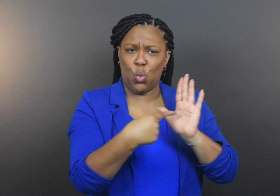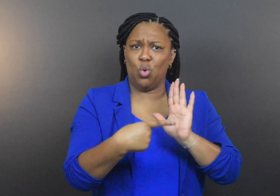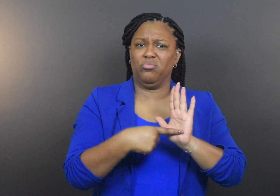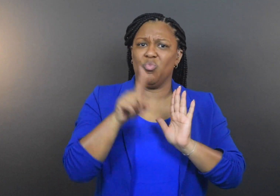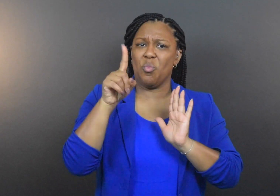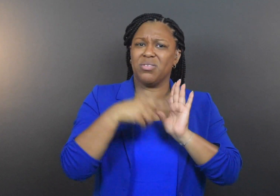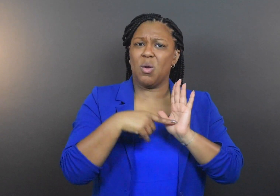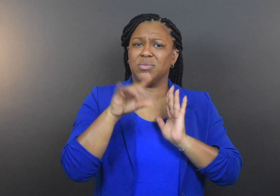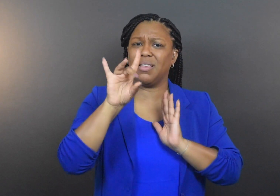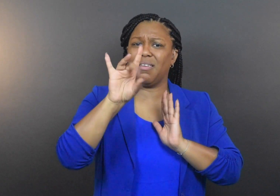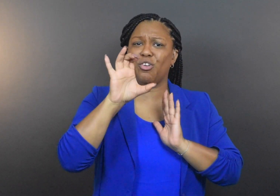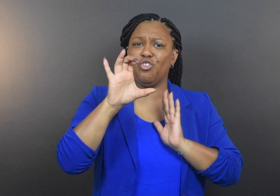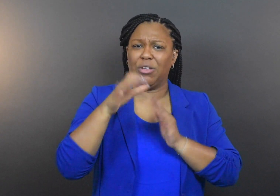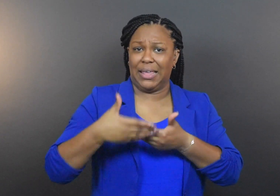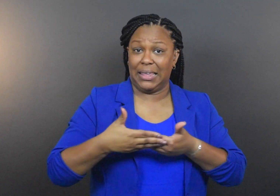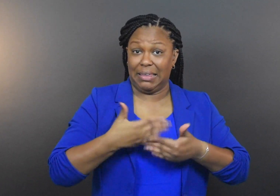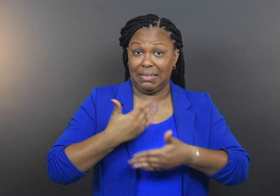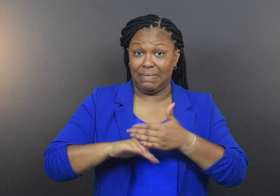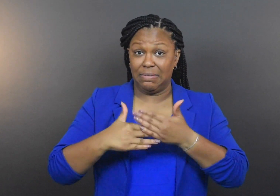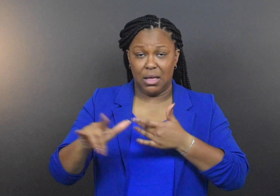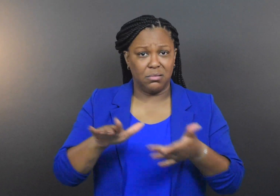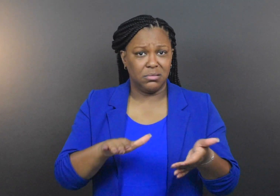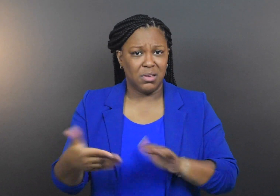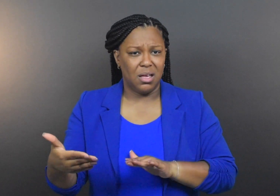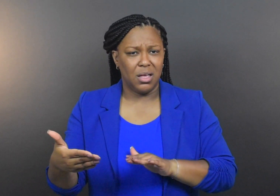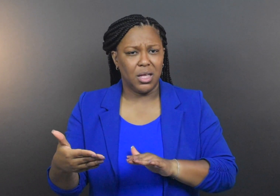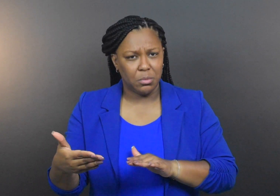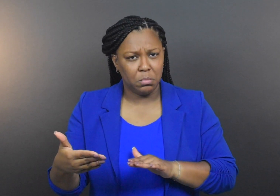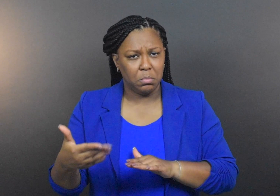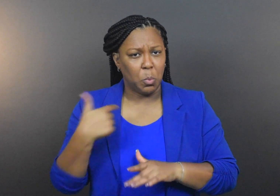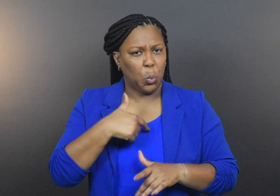We got with our task force’s state coordination team and with the state